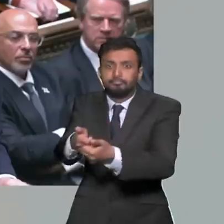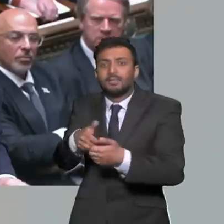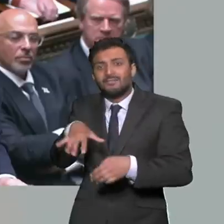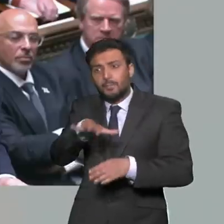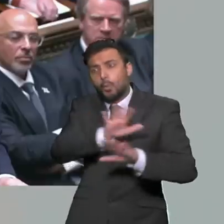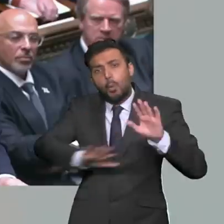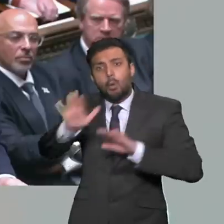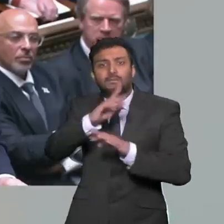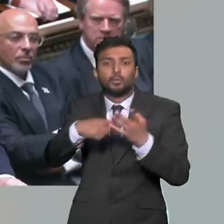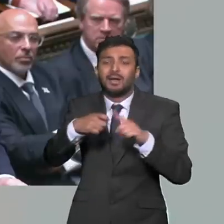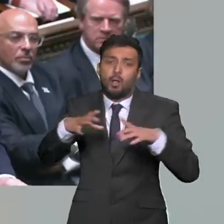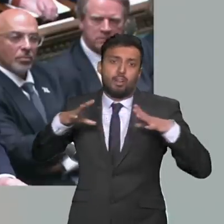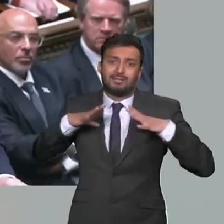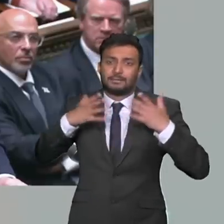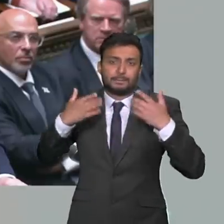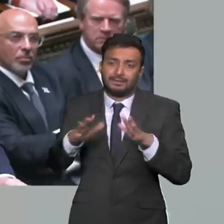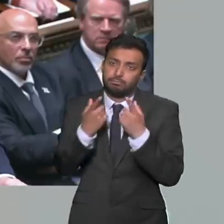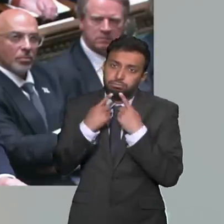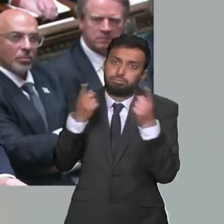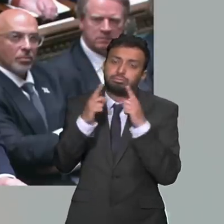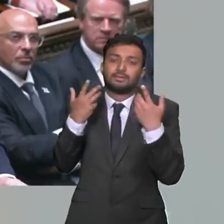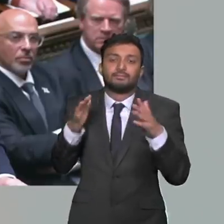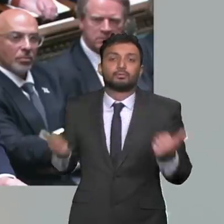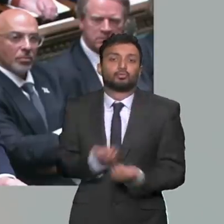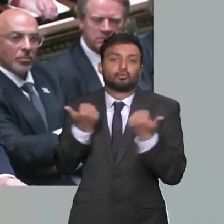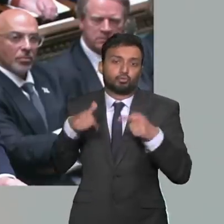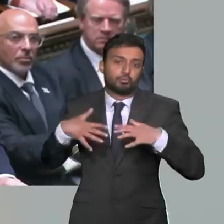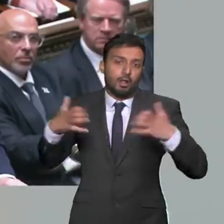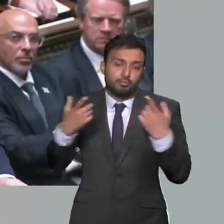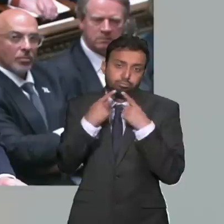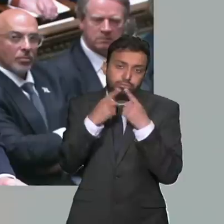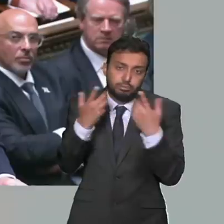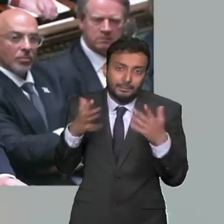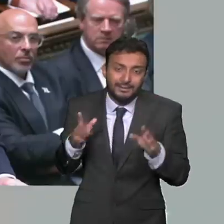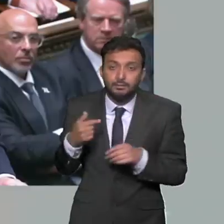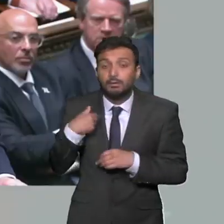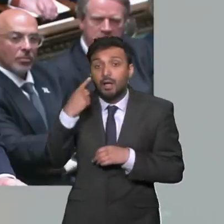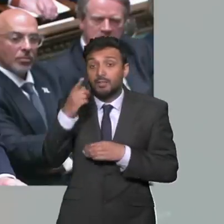I may say that I also think it would be an advantage to the people of Northern Ireland,